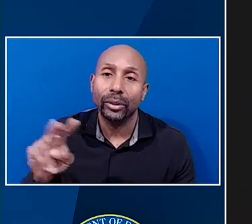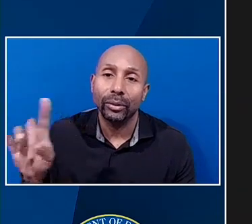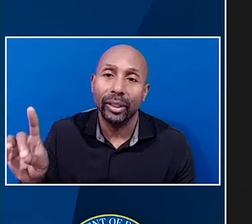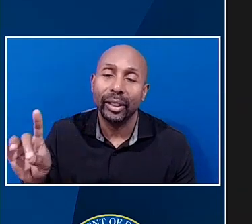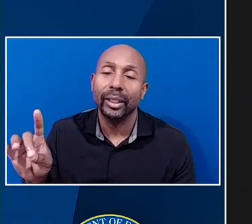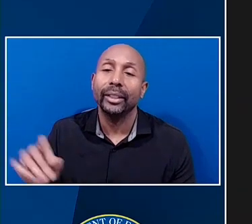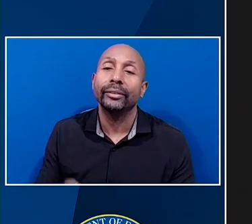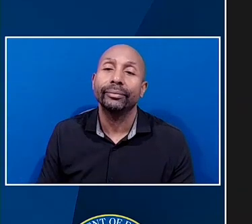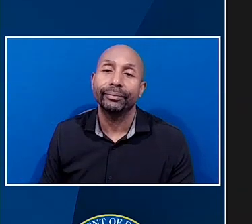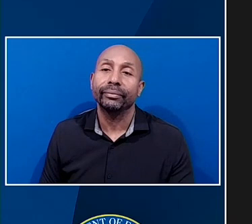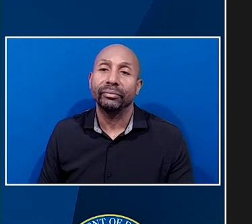strike-through.